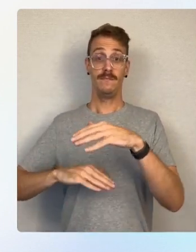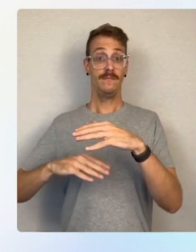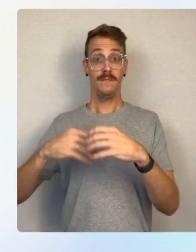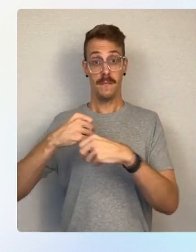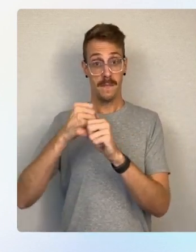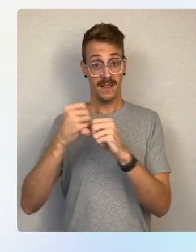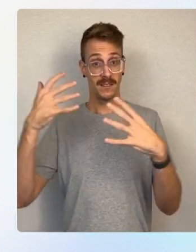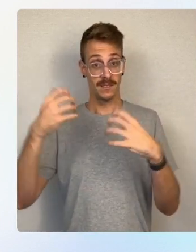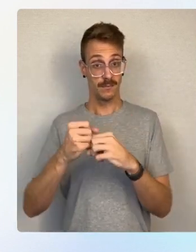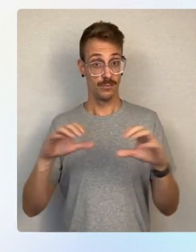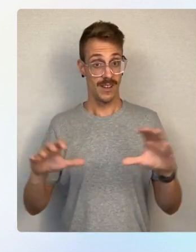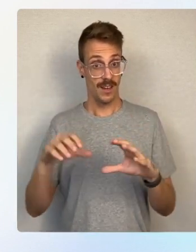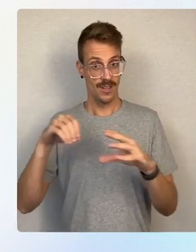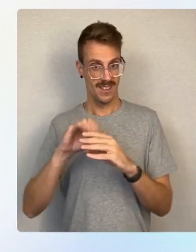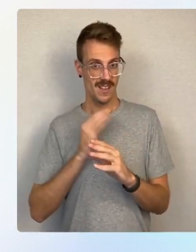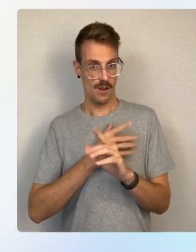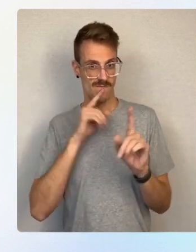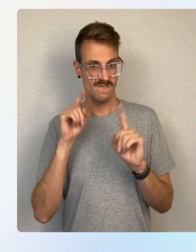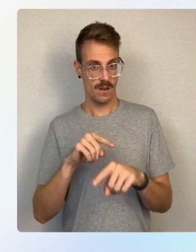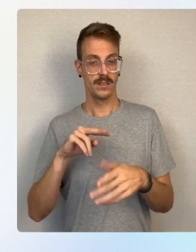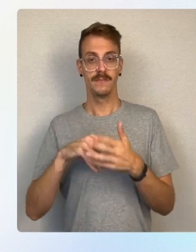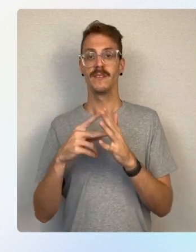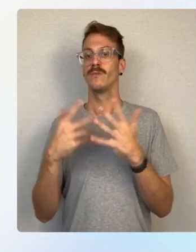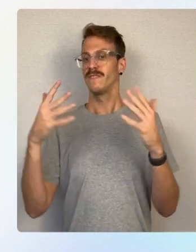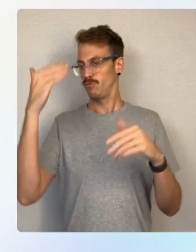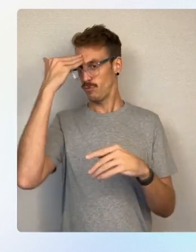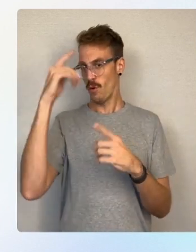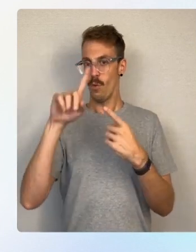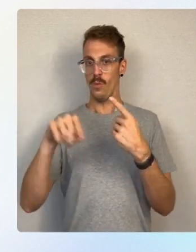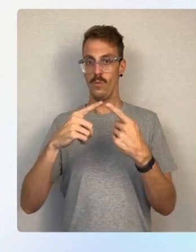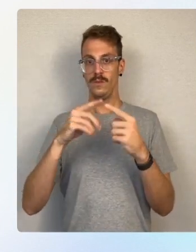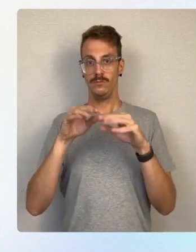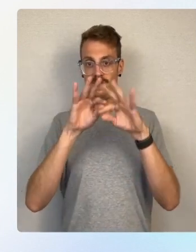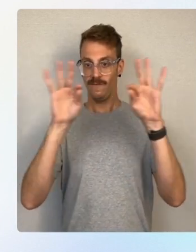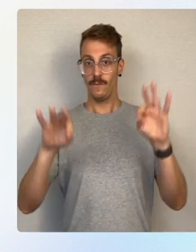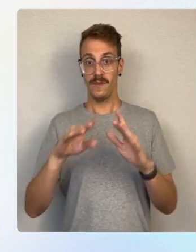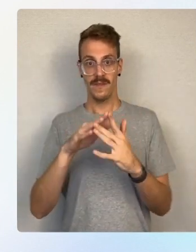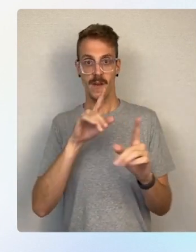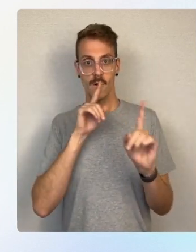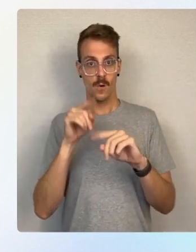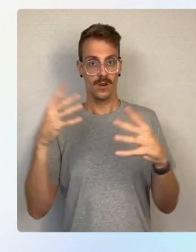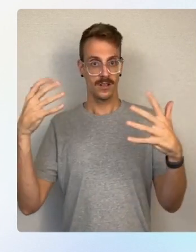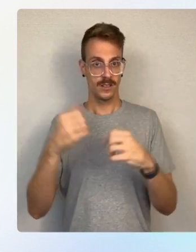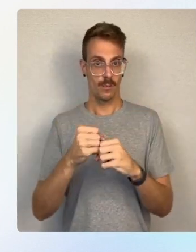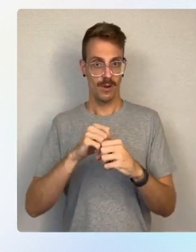We set a make summary action in the Response so we know when to format the order summary